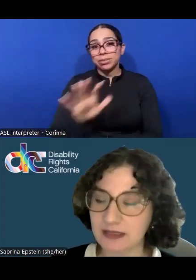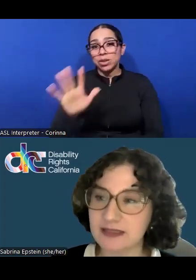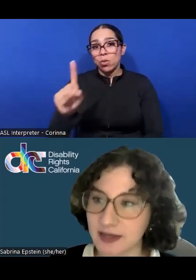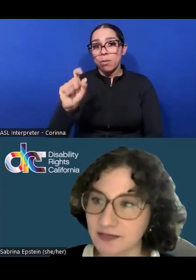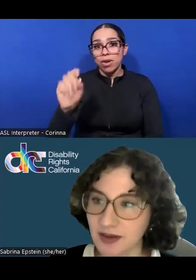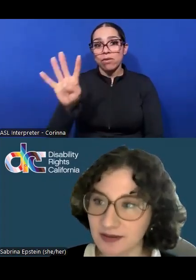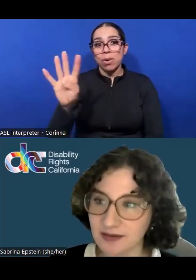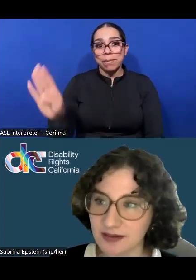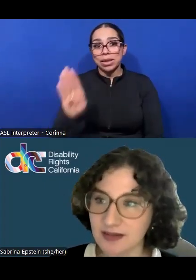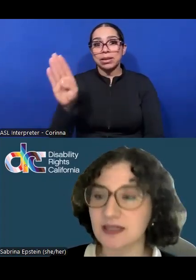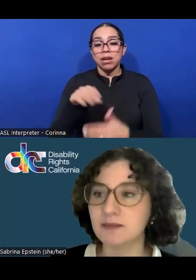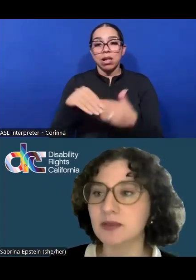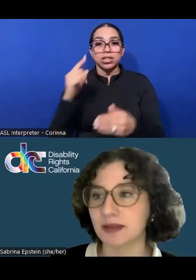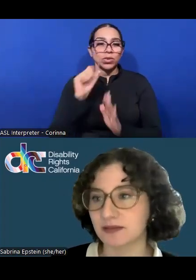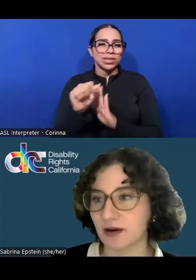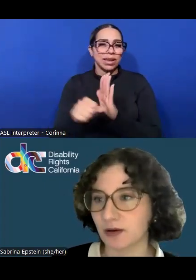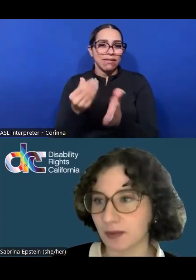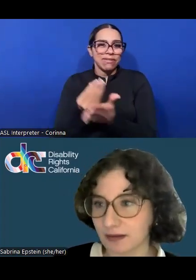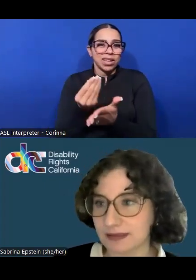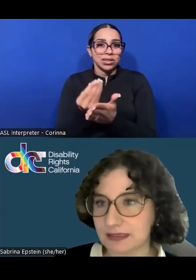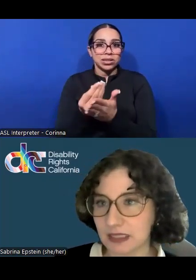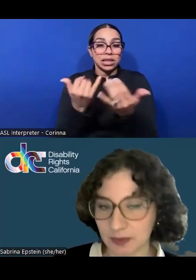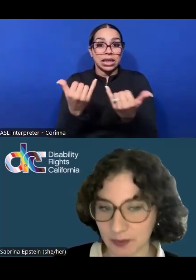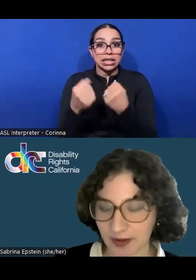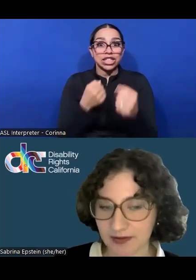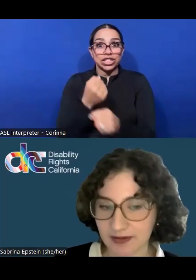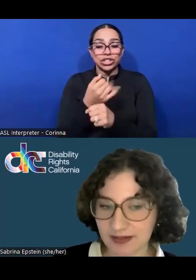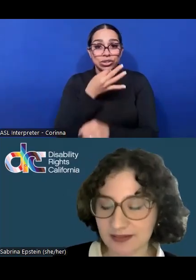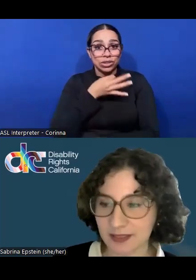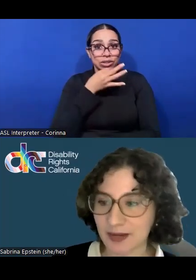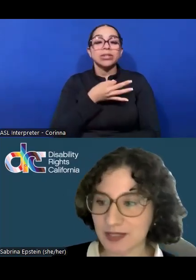in state funds to implement the federal policies that I require. So H.R.